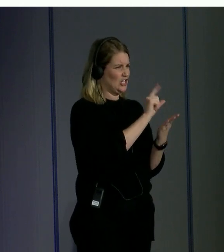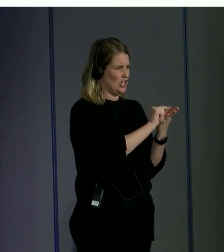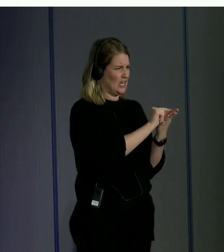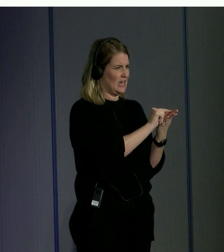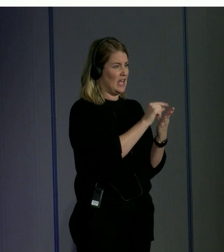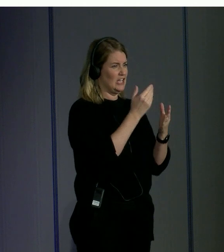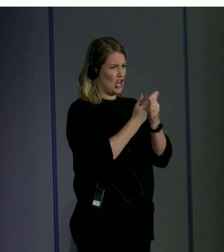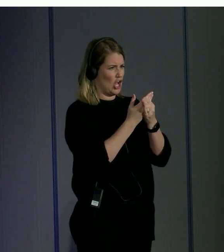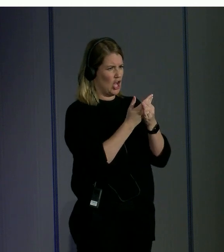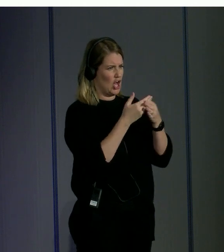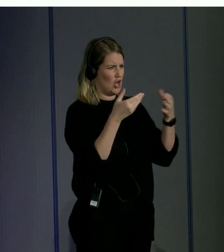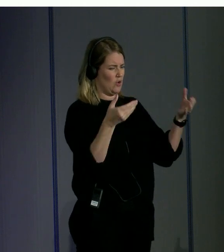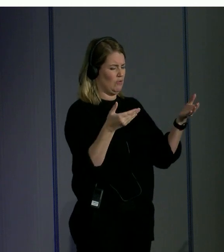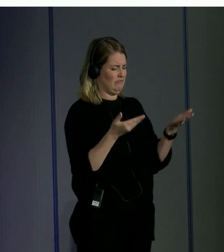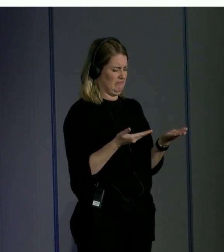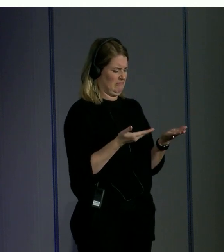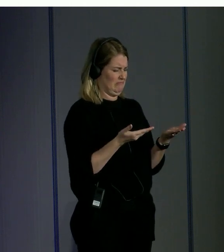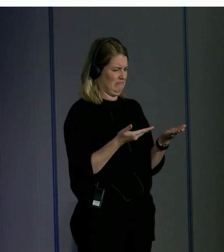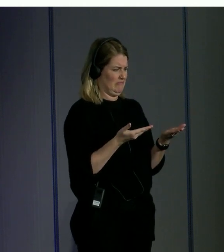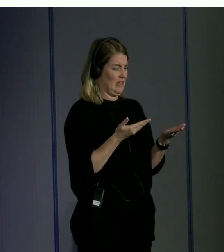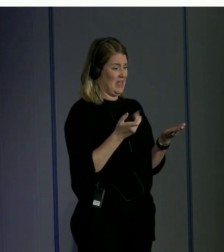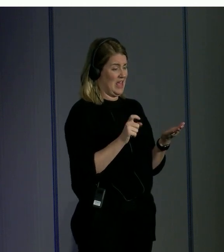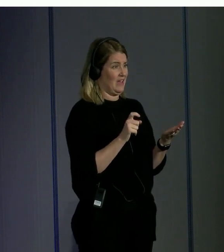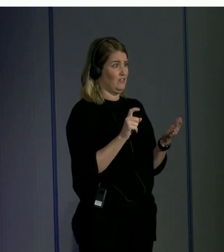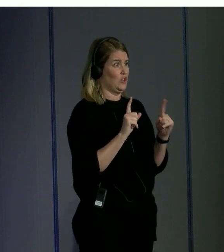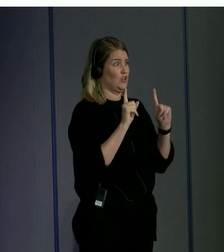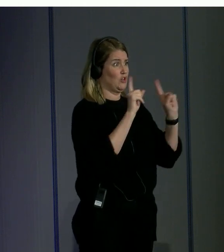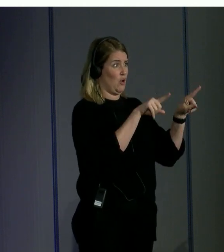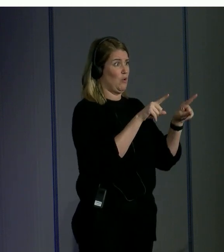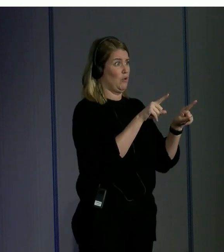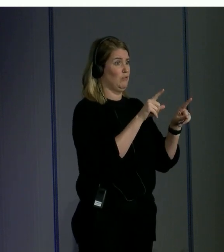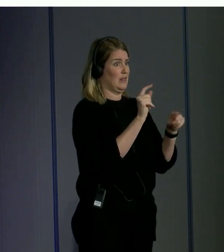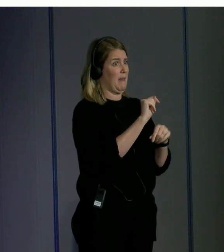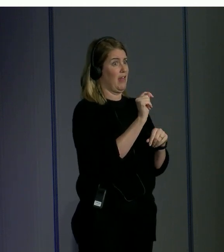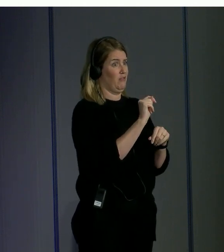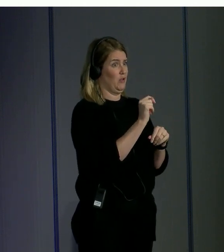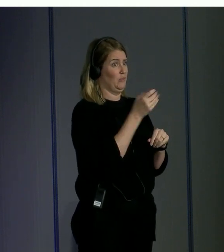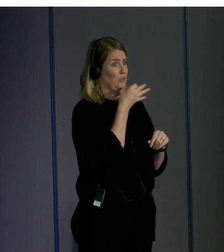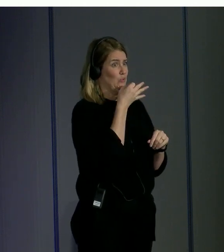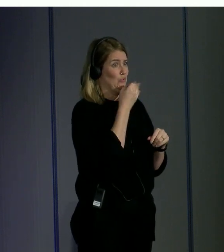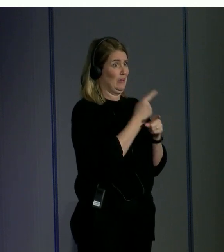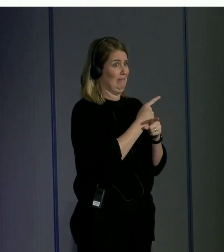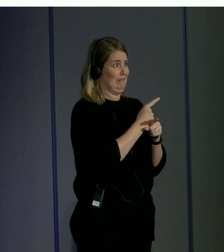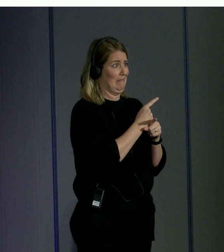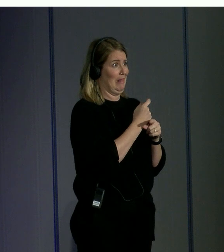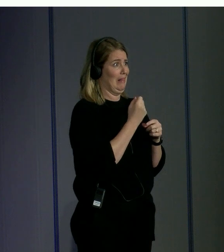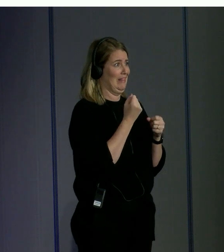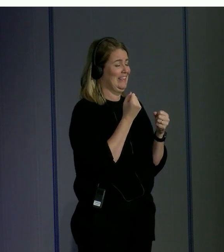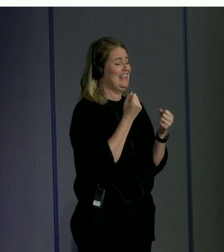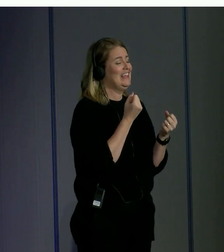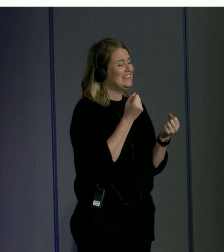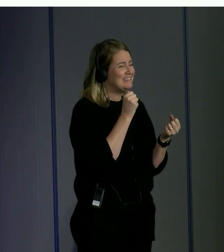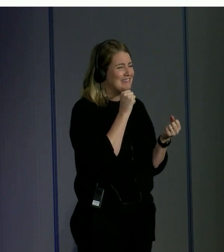is a recipe for shopping down the road.